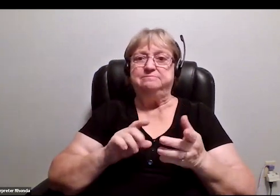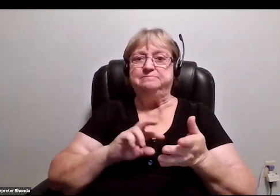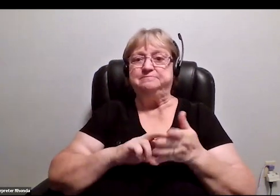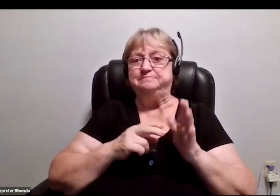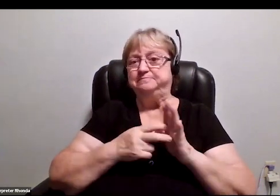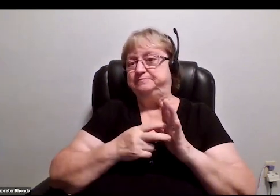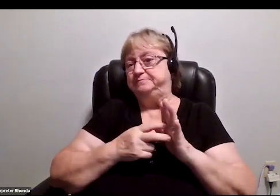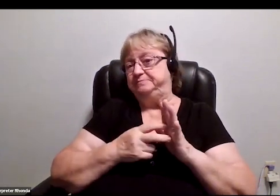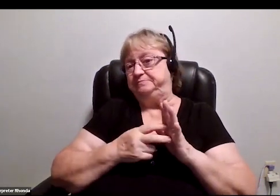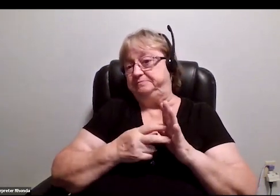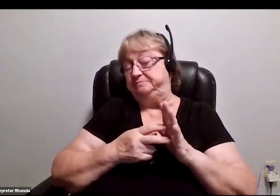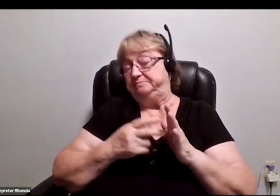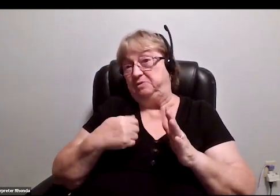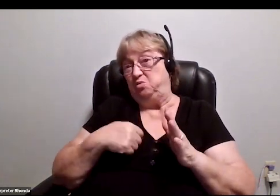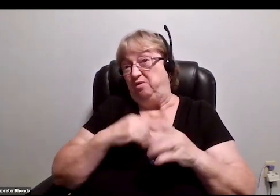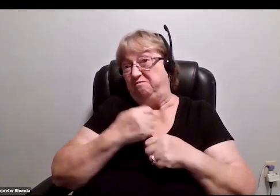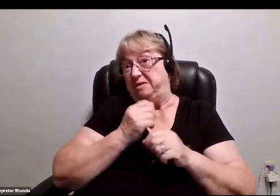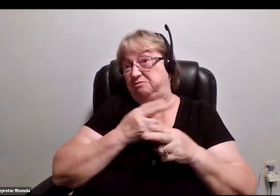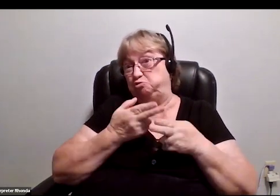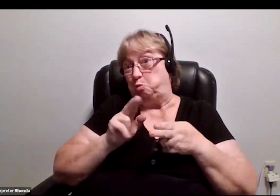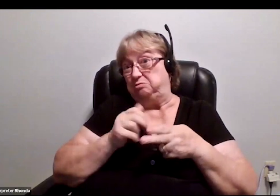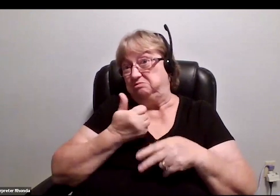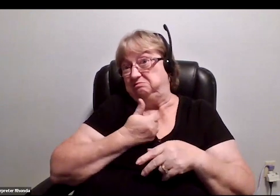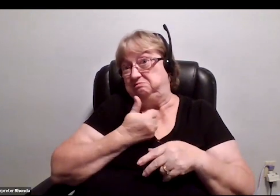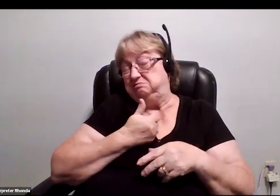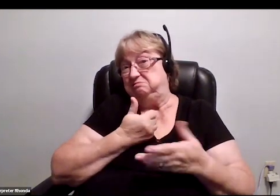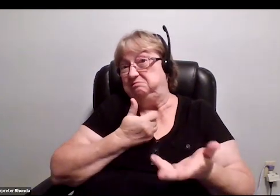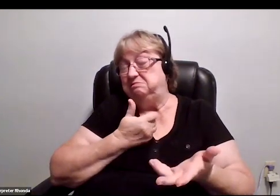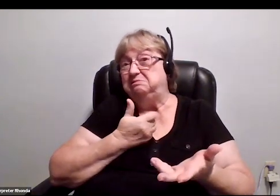We have put them into Shorts ourselves, and those have been doing all right.